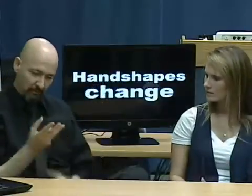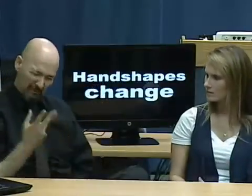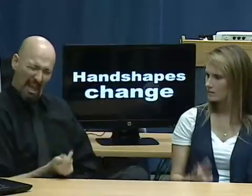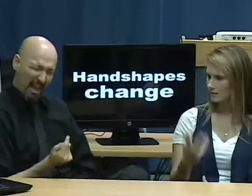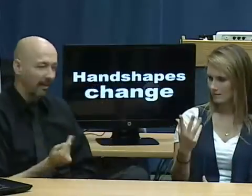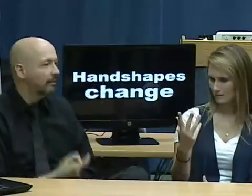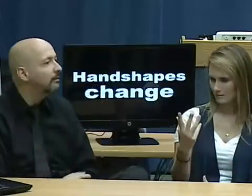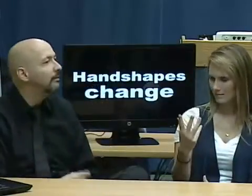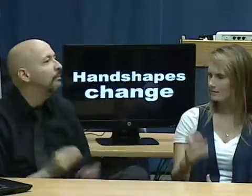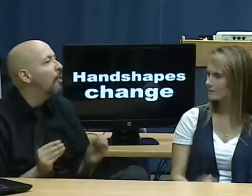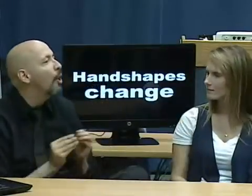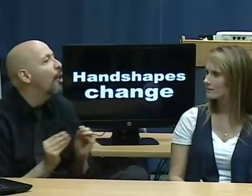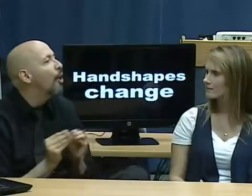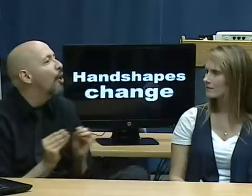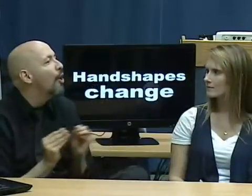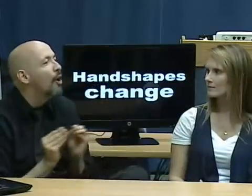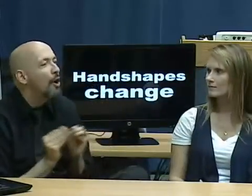#WHAT More?